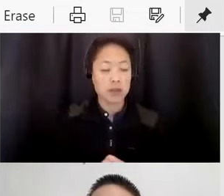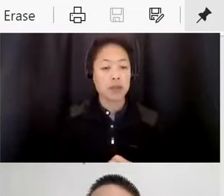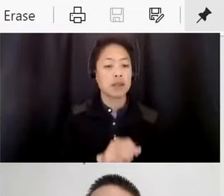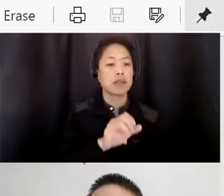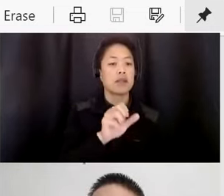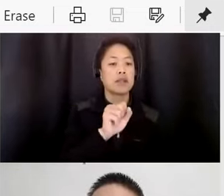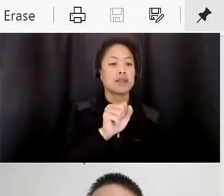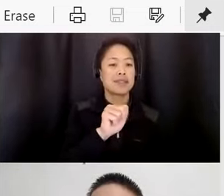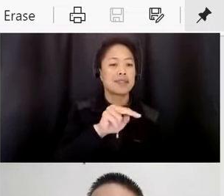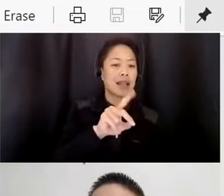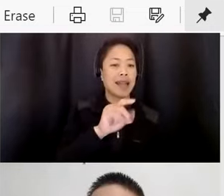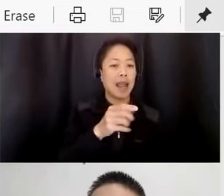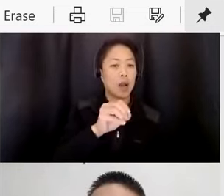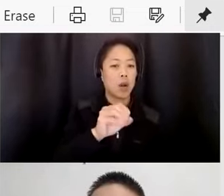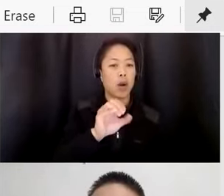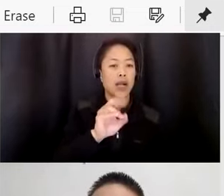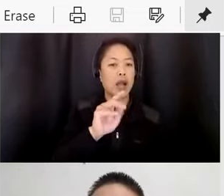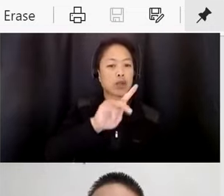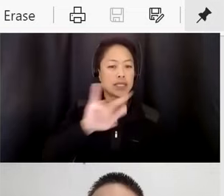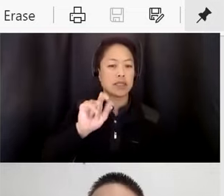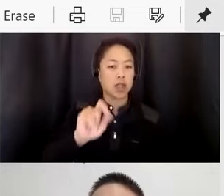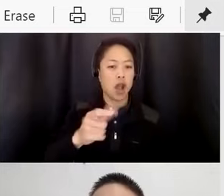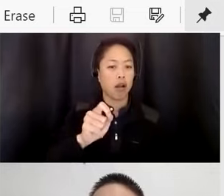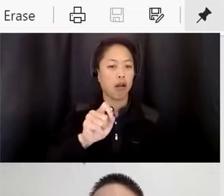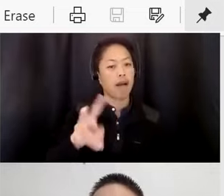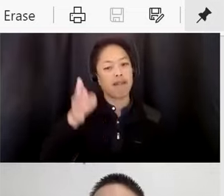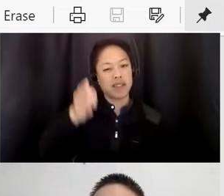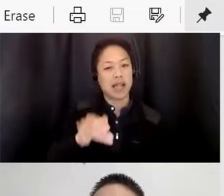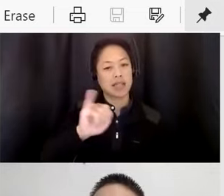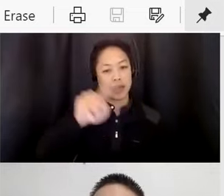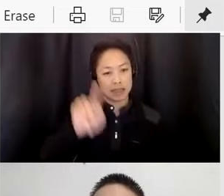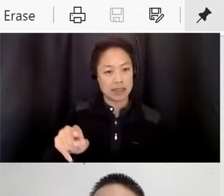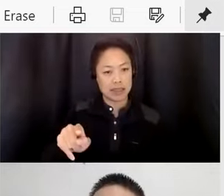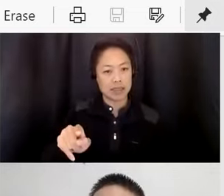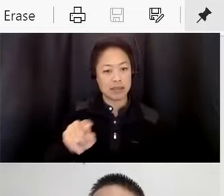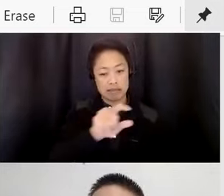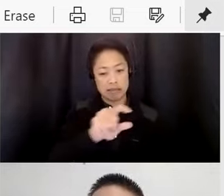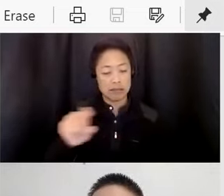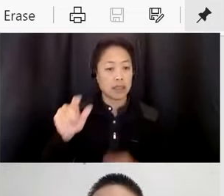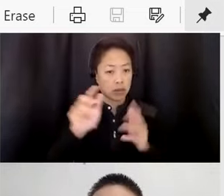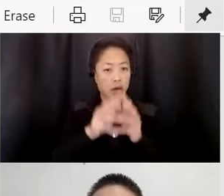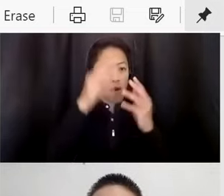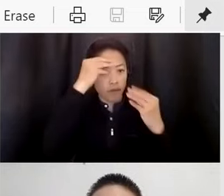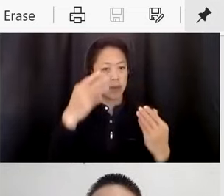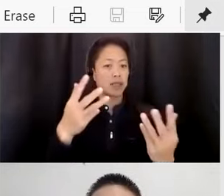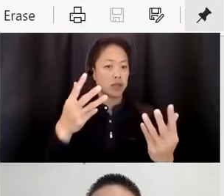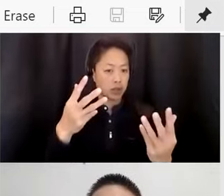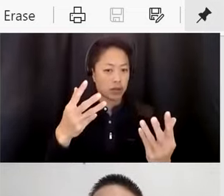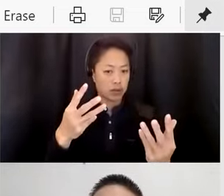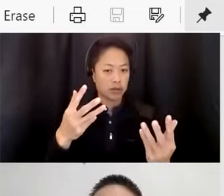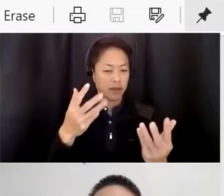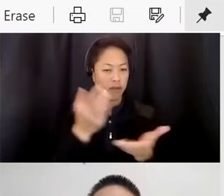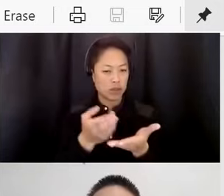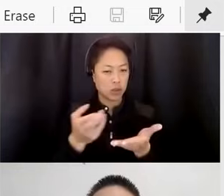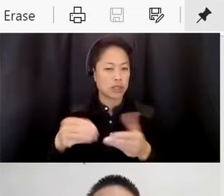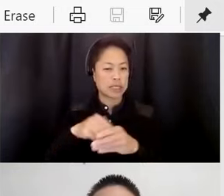This page will answer all your questions. It doesn’t share your personal identity or name